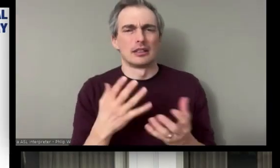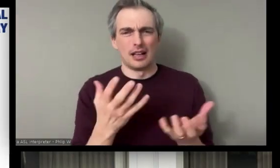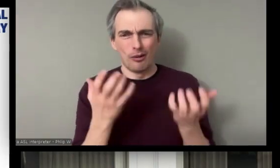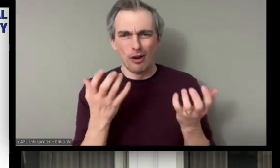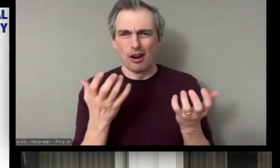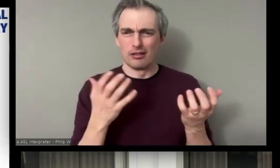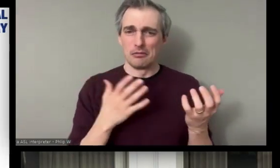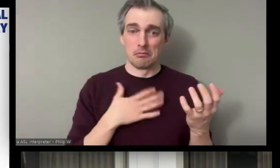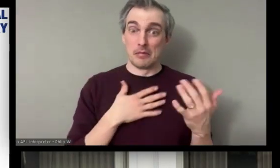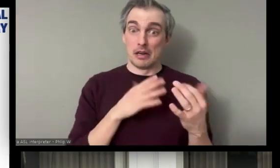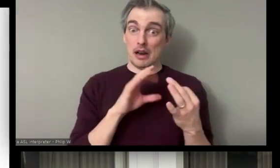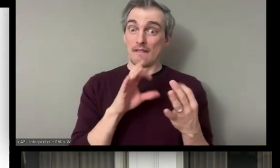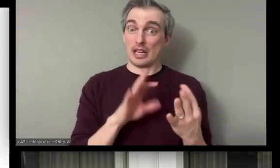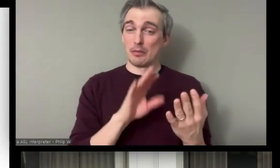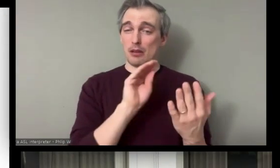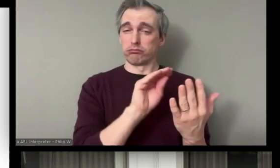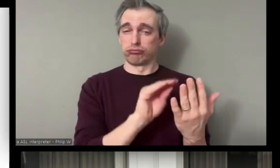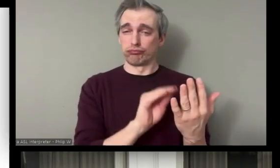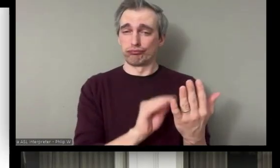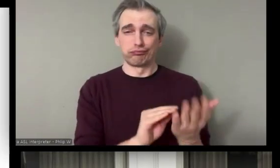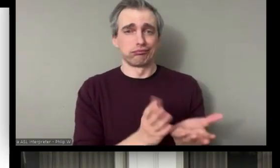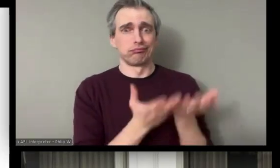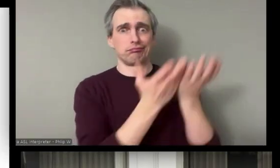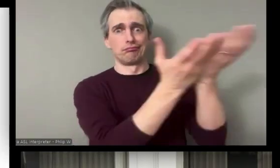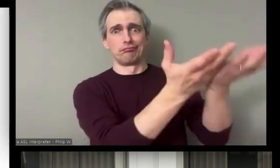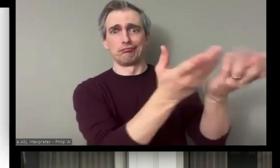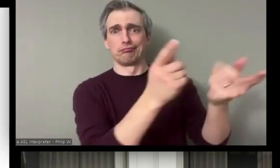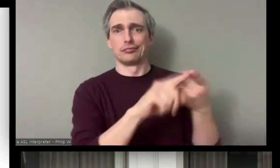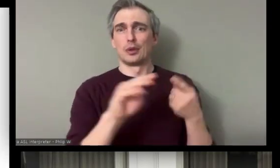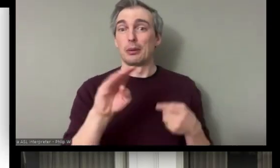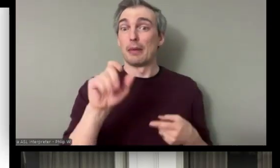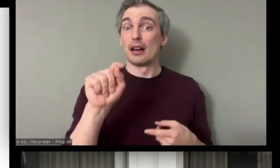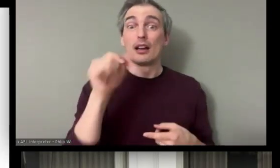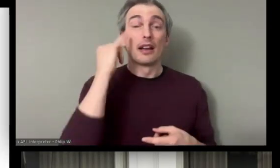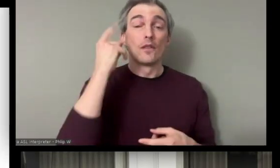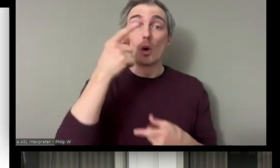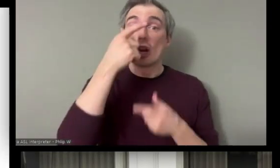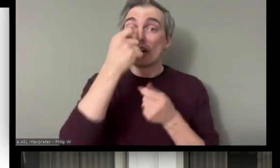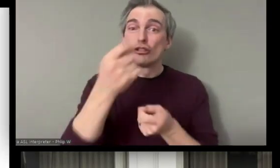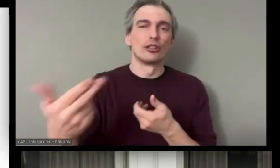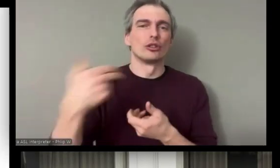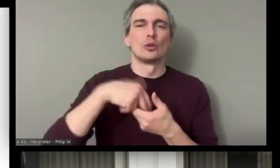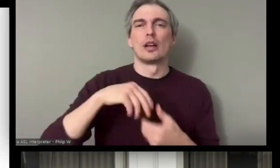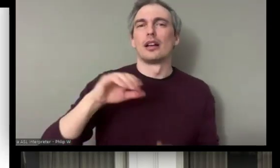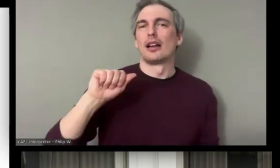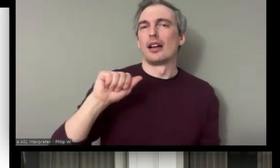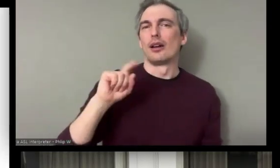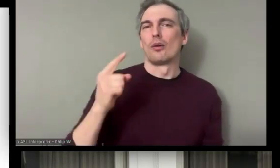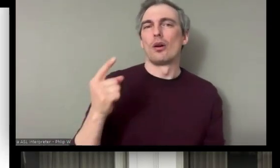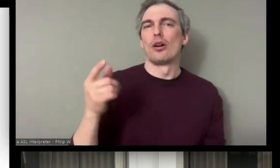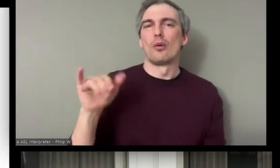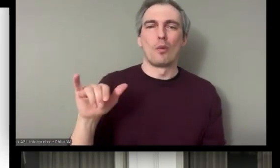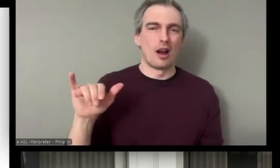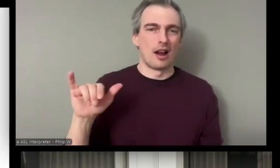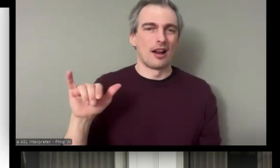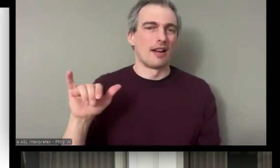And if you're interested in more, you can join the a11y NYC sister Meetup group, a11yVR, to do that.